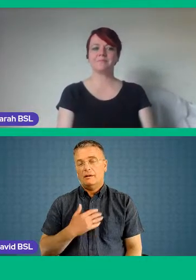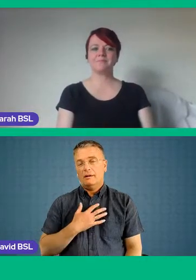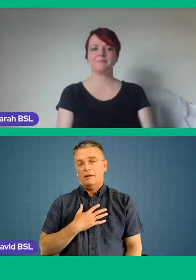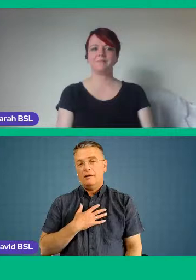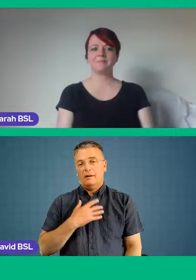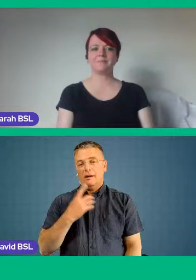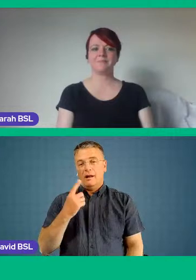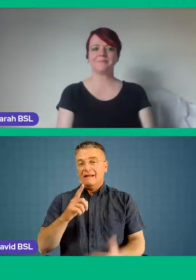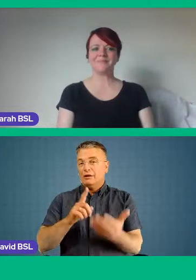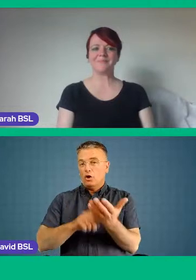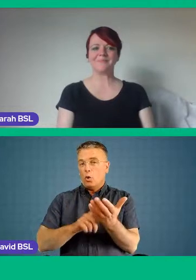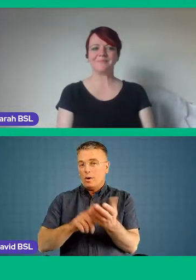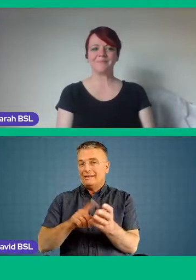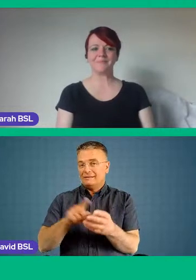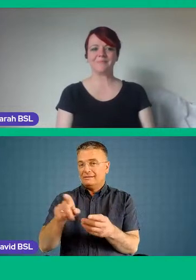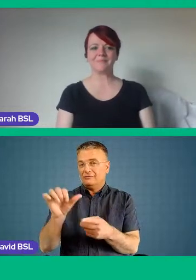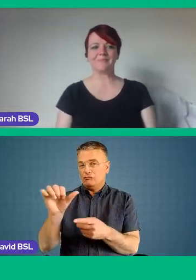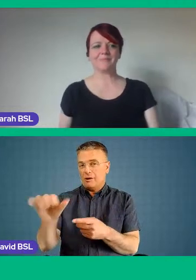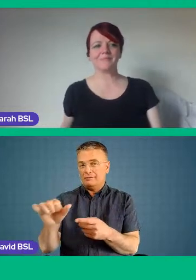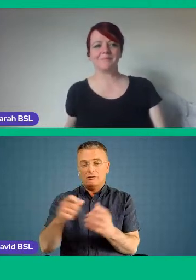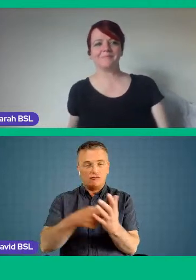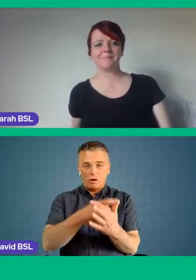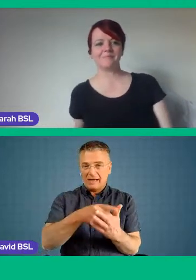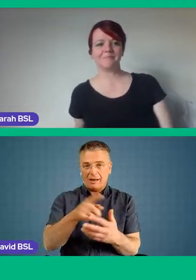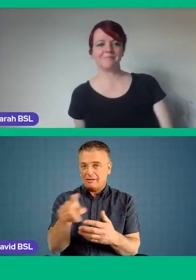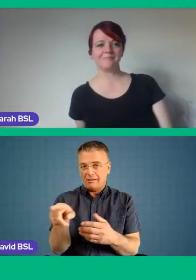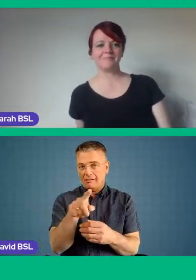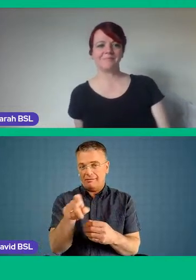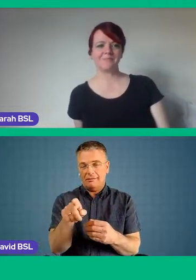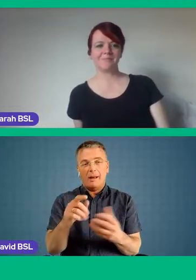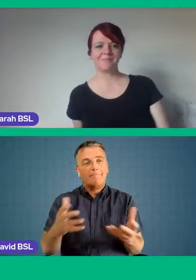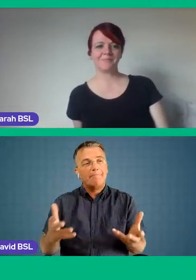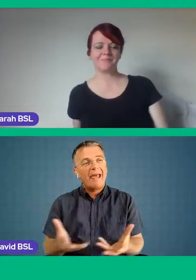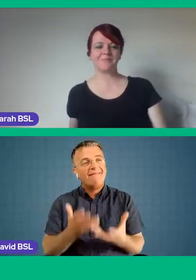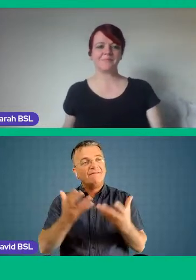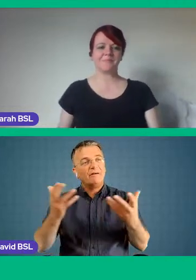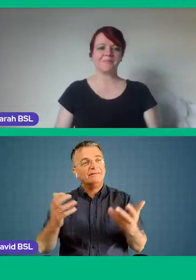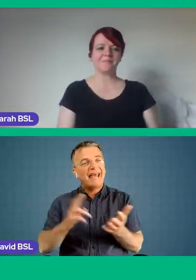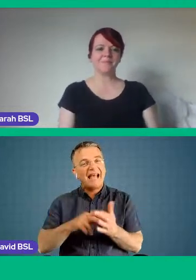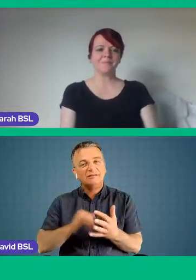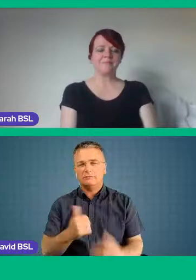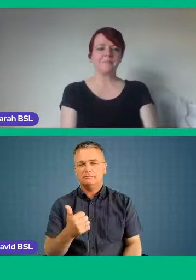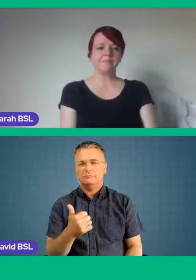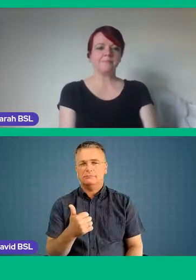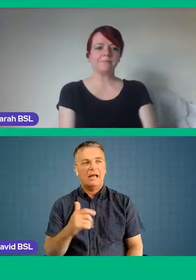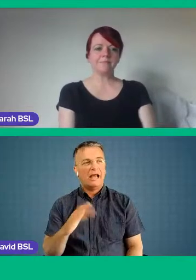Yes, sure. What is right, playfulness, Roxana, everybody is committed to the idea of